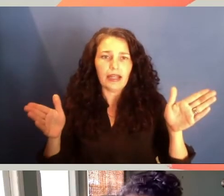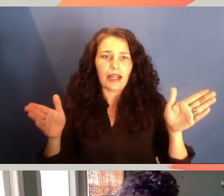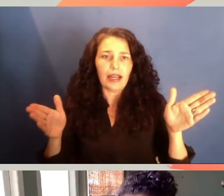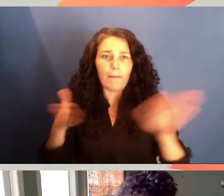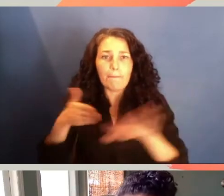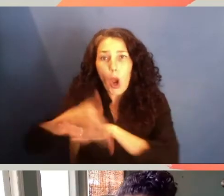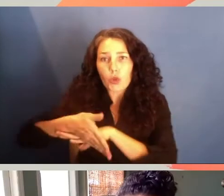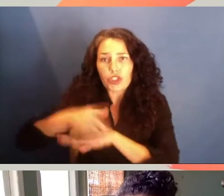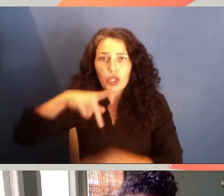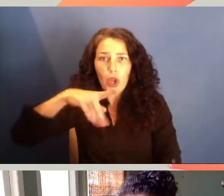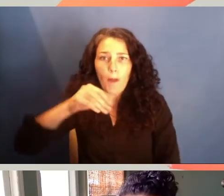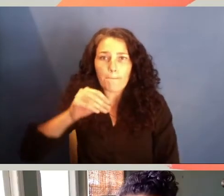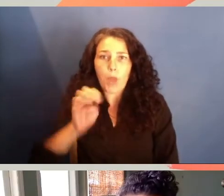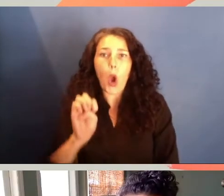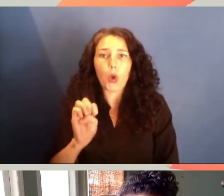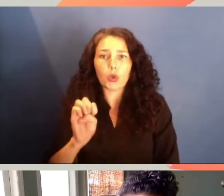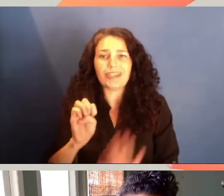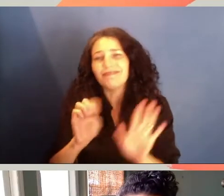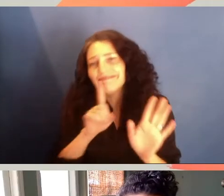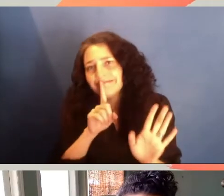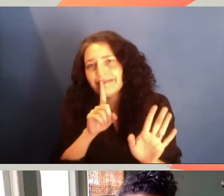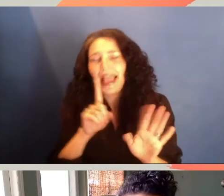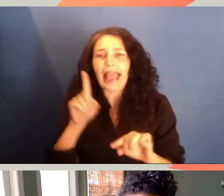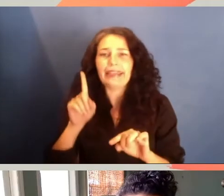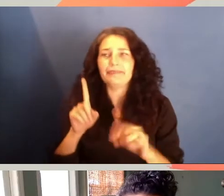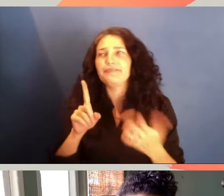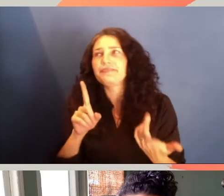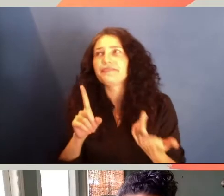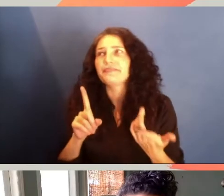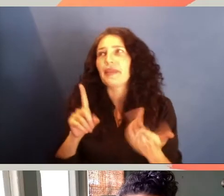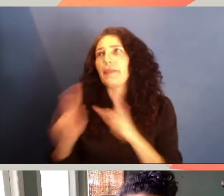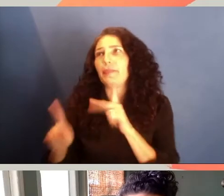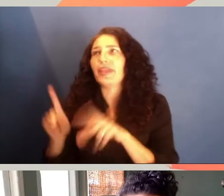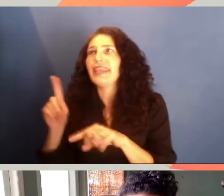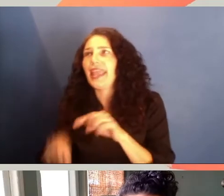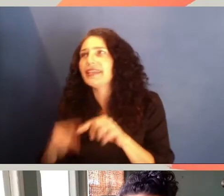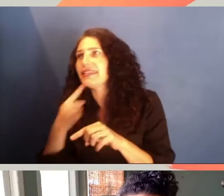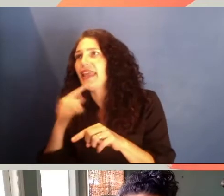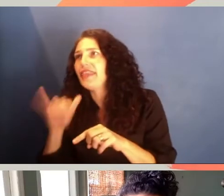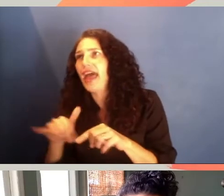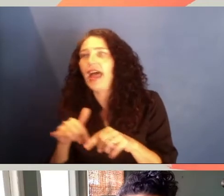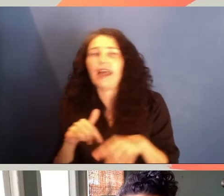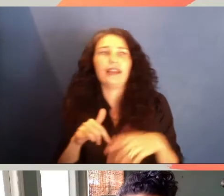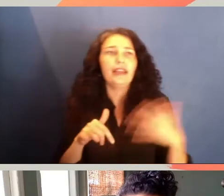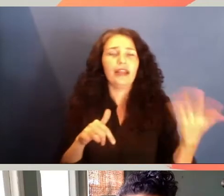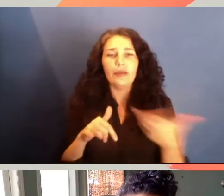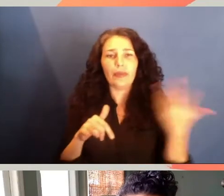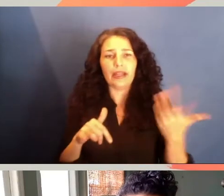There's so many of us that people can't say that we don't exist anymore. Trans people have been acting for a very long time,